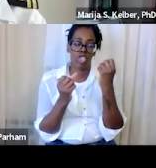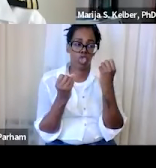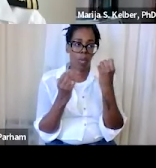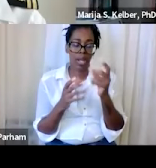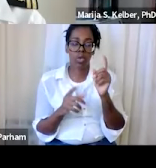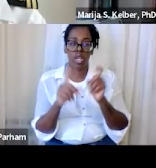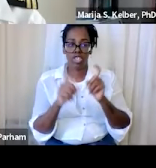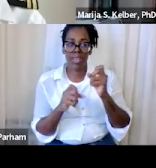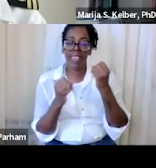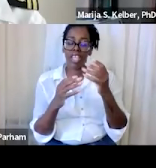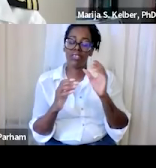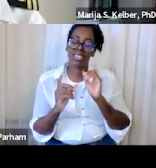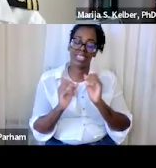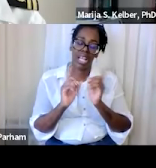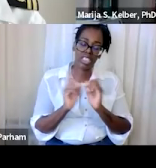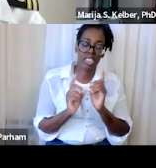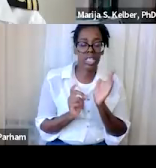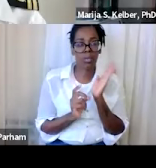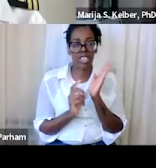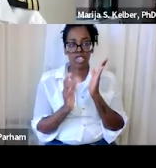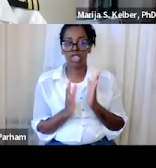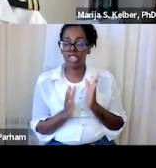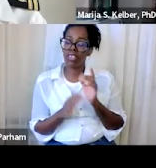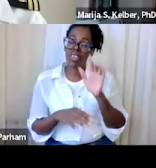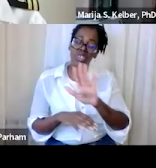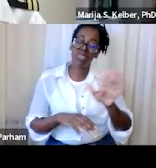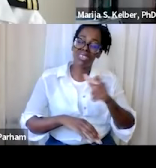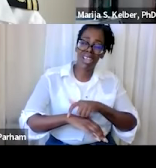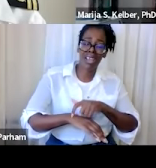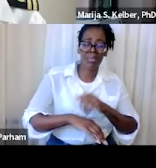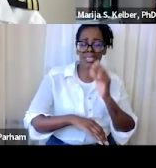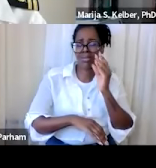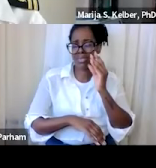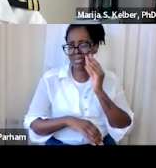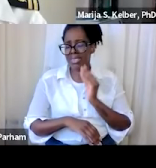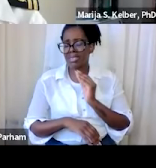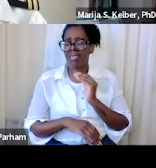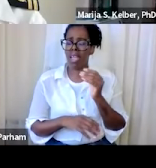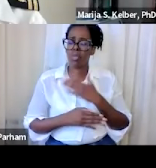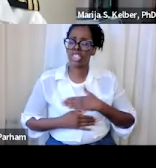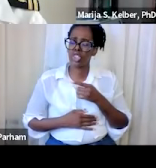and thank you to our presenters for your time and expertise. I really appreciate you being here with us today.